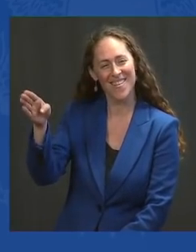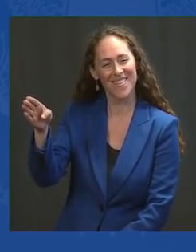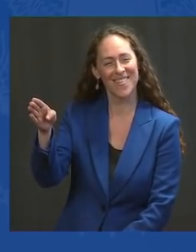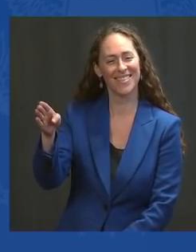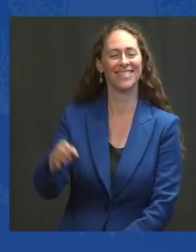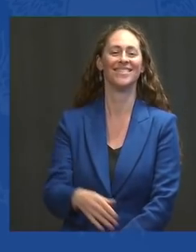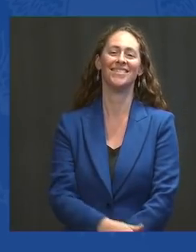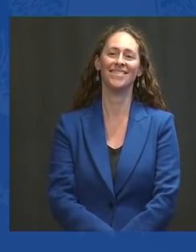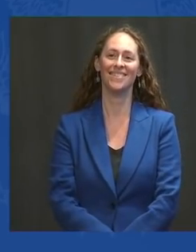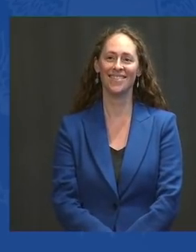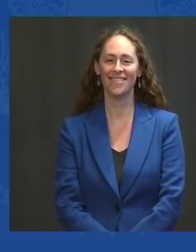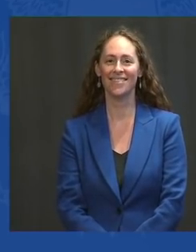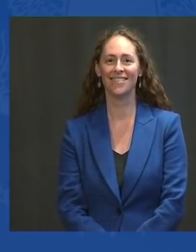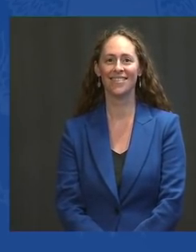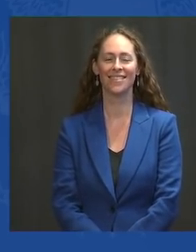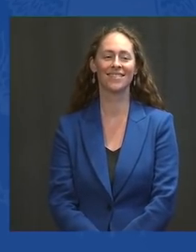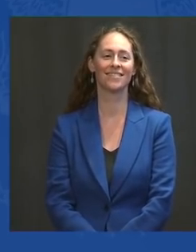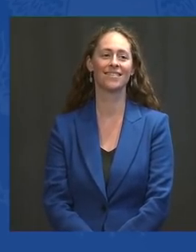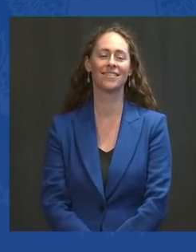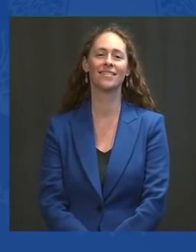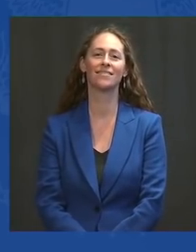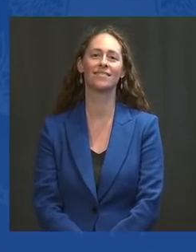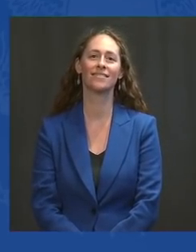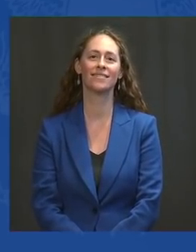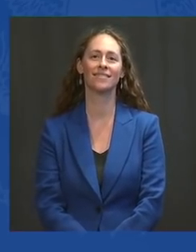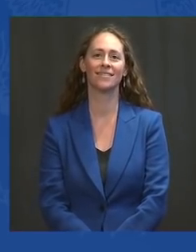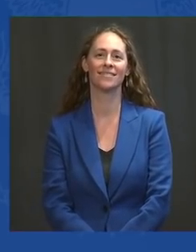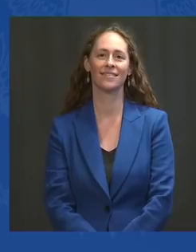The President: Thank you.